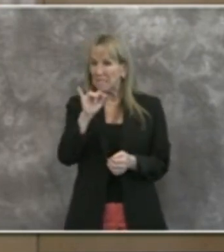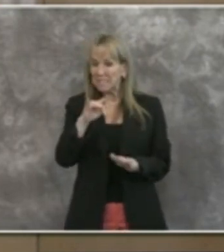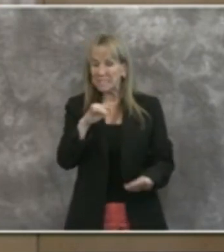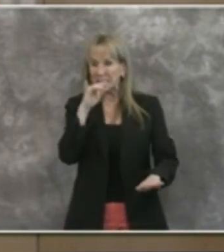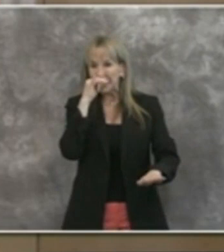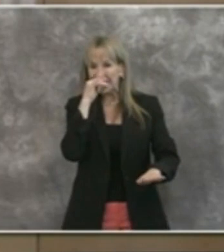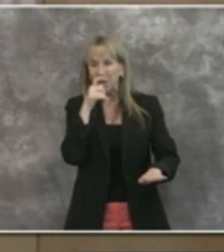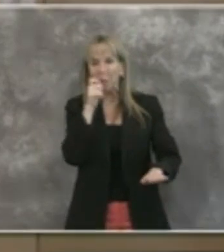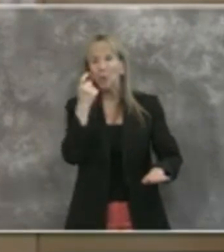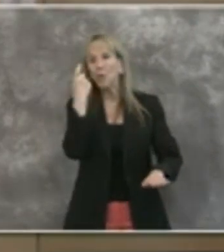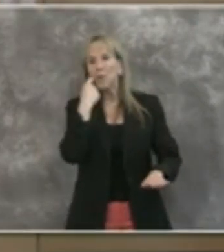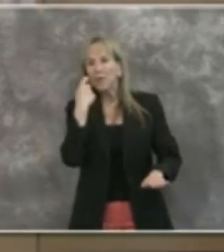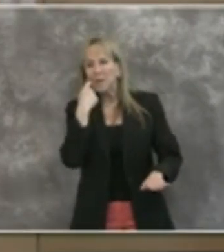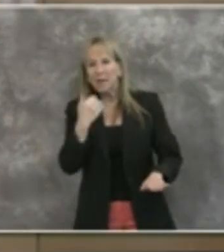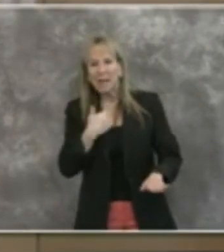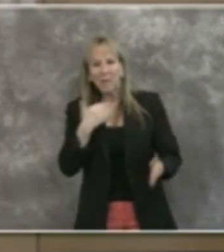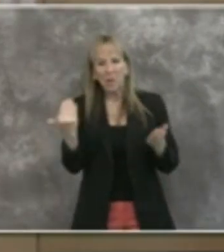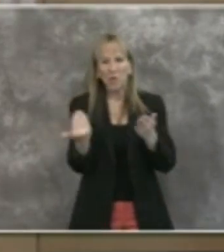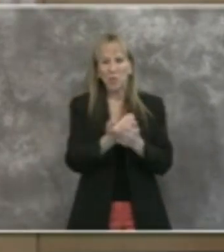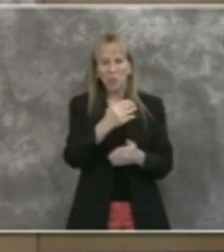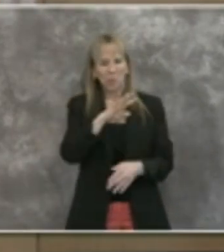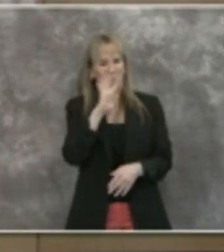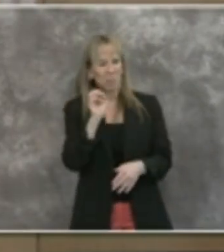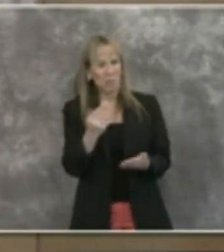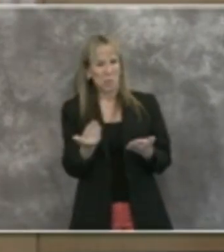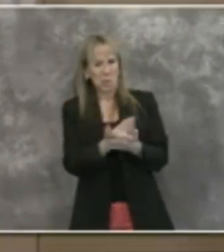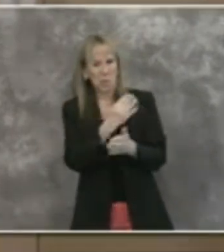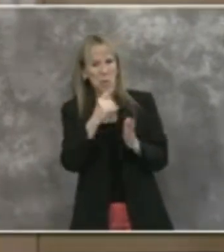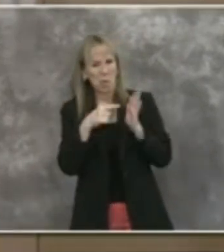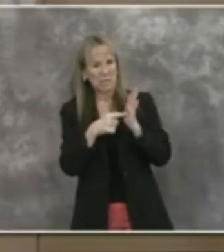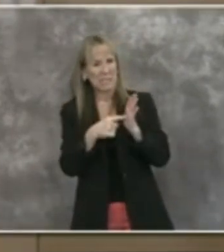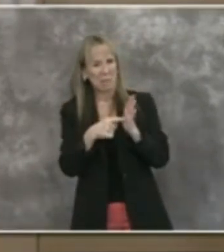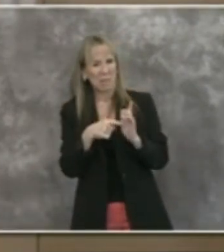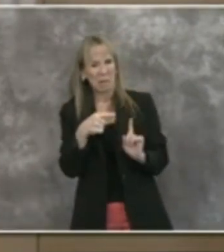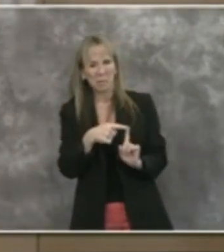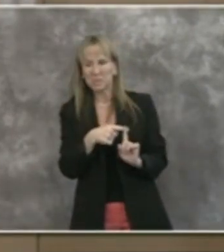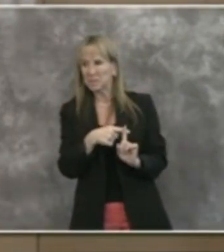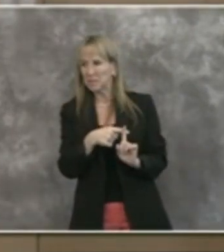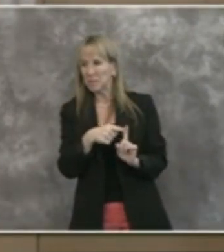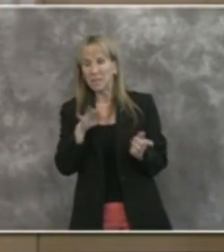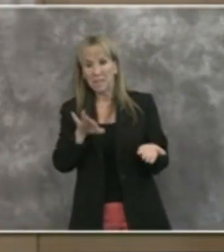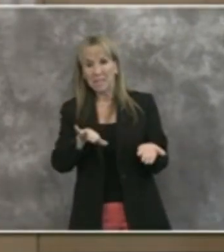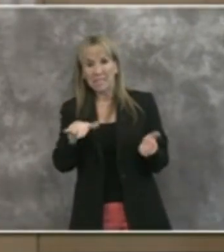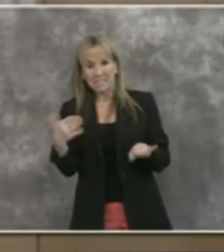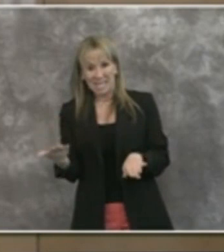RESPECTIVE A JURISDICTIONS BUT OF COURSE THIS IS OF CONCERN AND WE WILL CONTINUE TO TRY TO